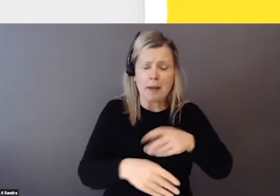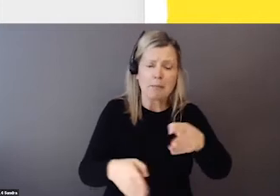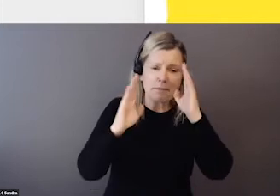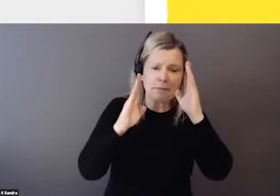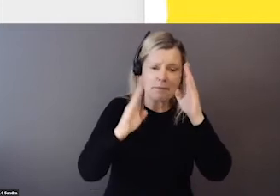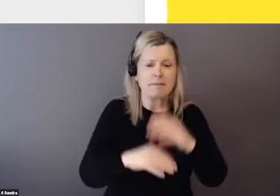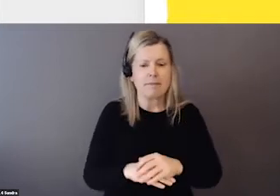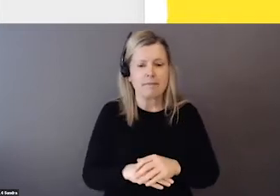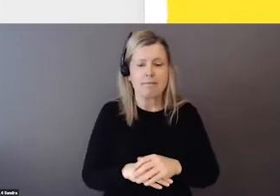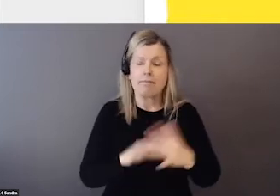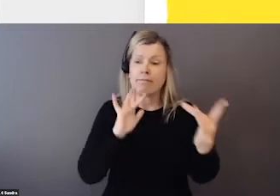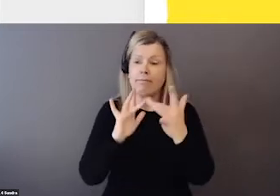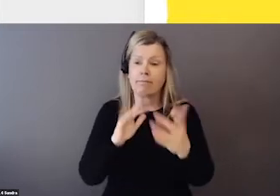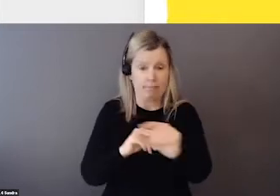You can get me at mahadeo.sukhai@cnib.ca